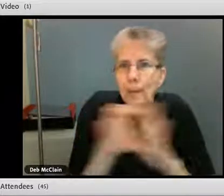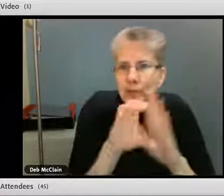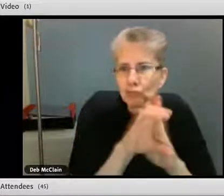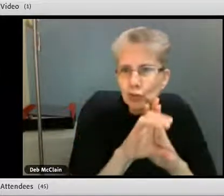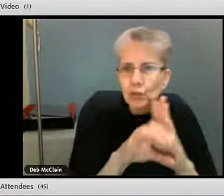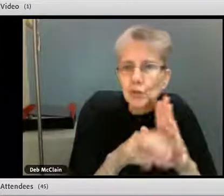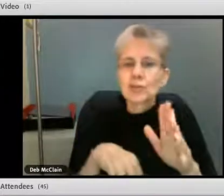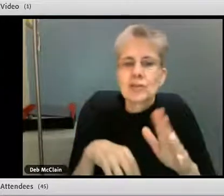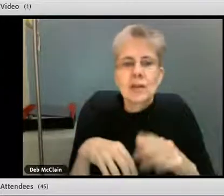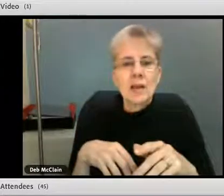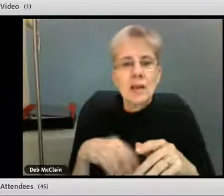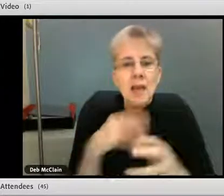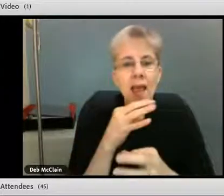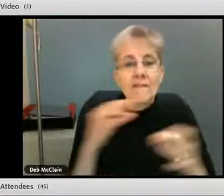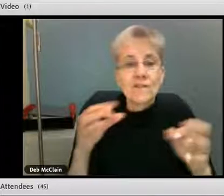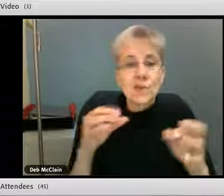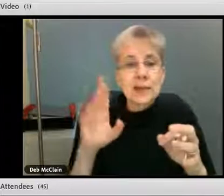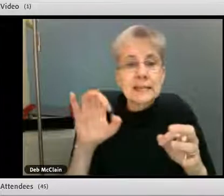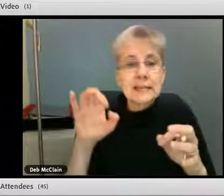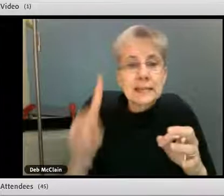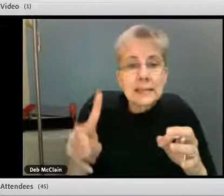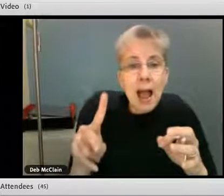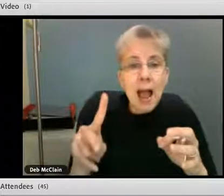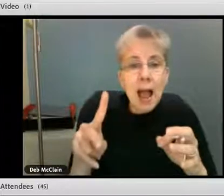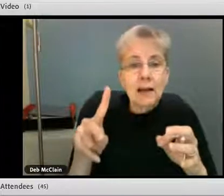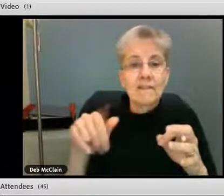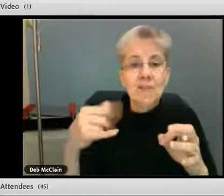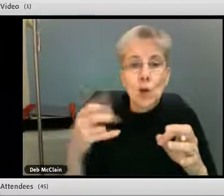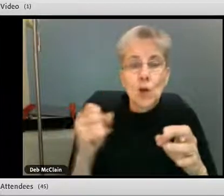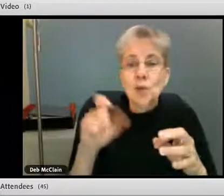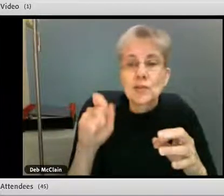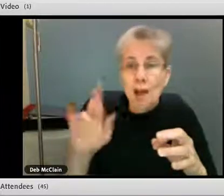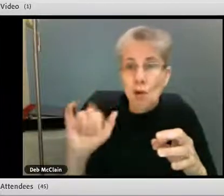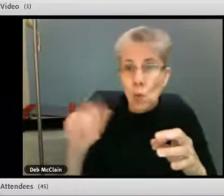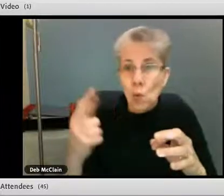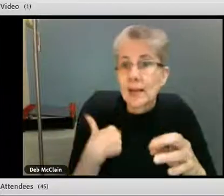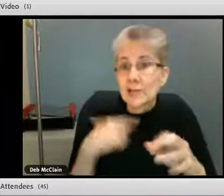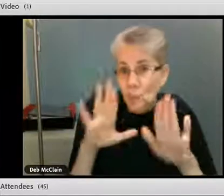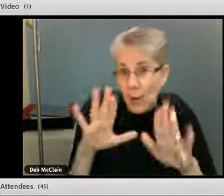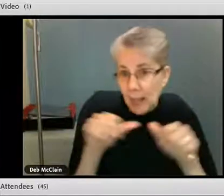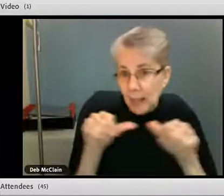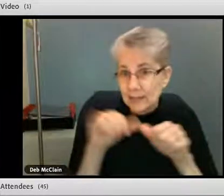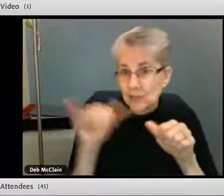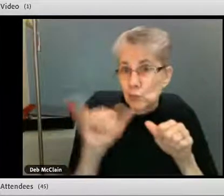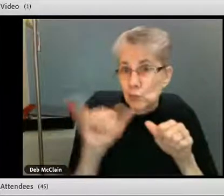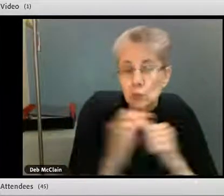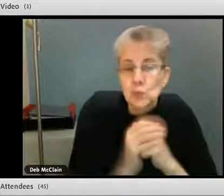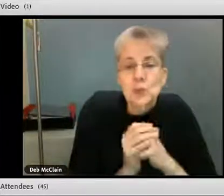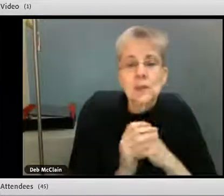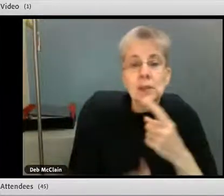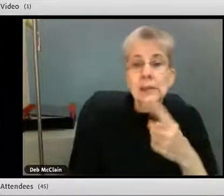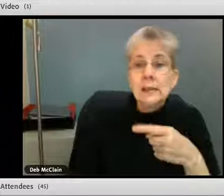So, some great additional sites to check out. If anyone has -- I will just pause for a second and let people type in